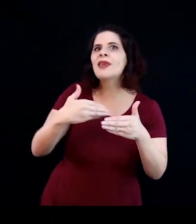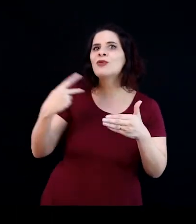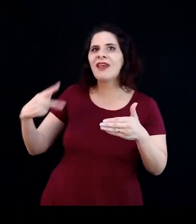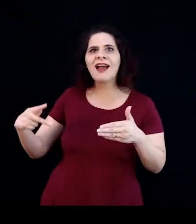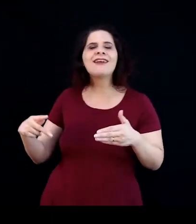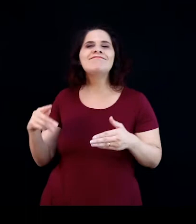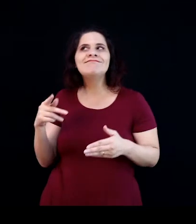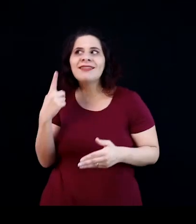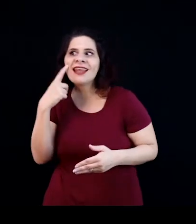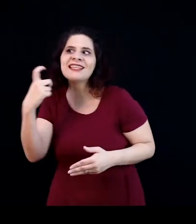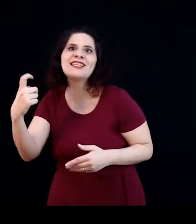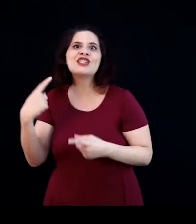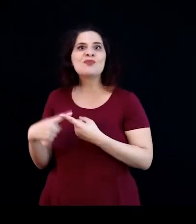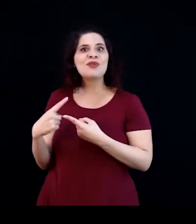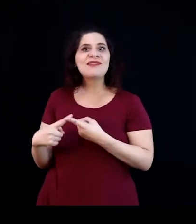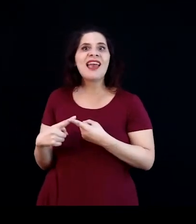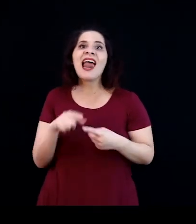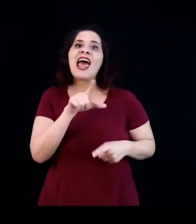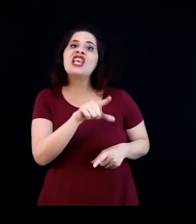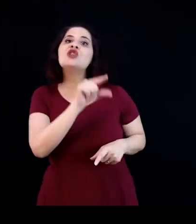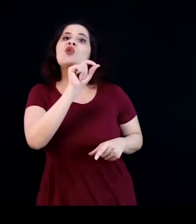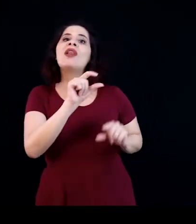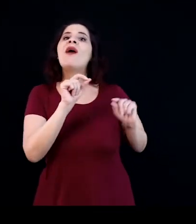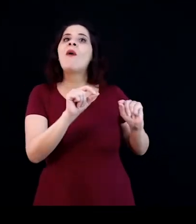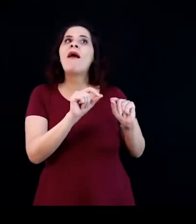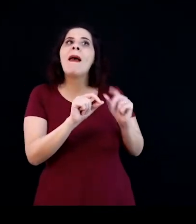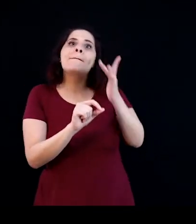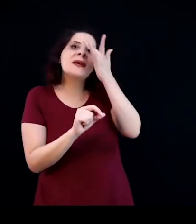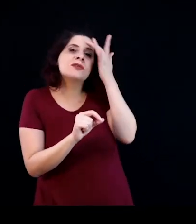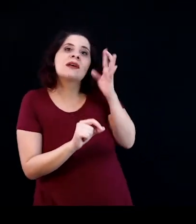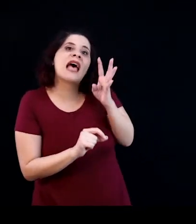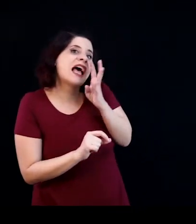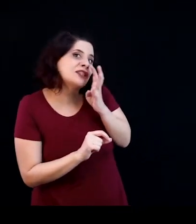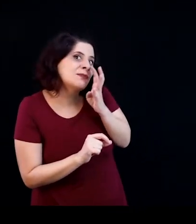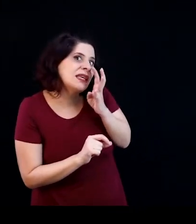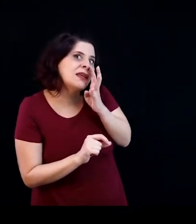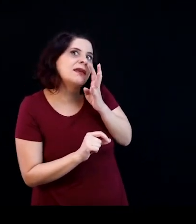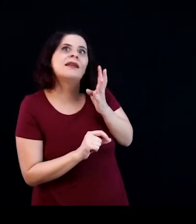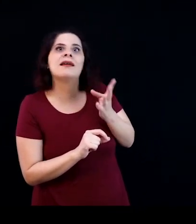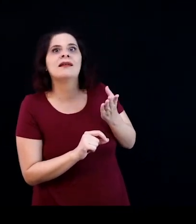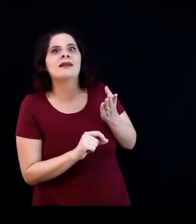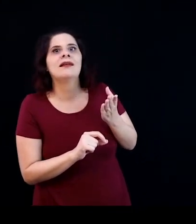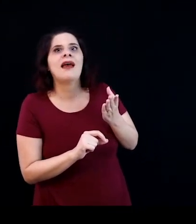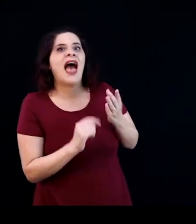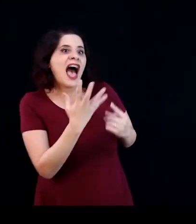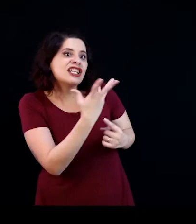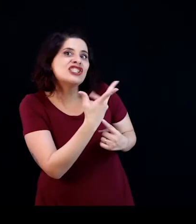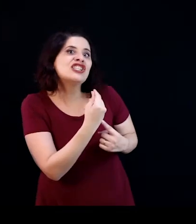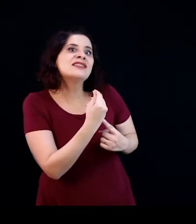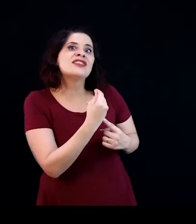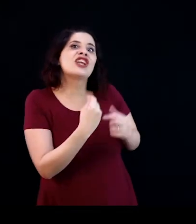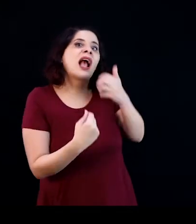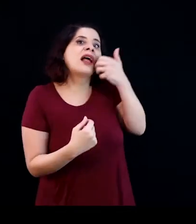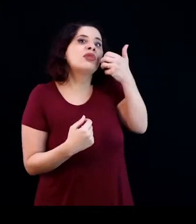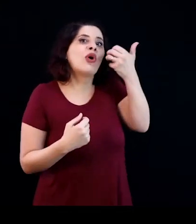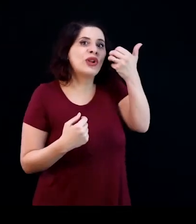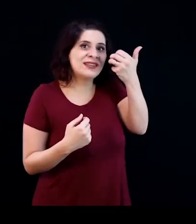She chose writers – artists, you might say – who she’s always cherished, who are songwriters.